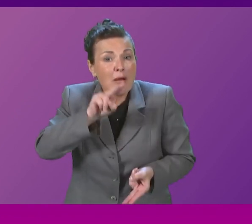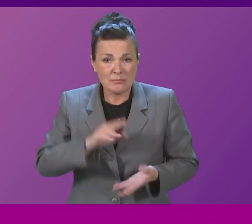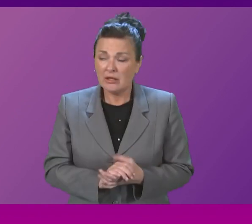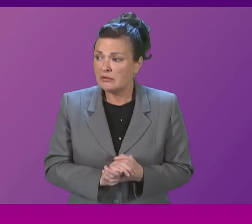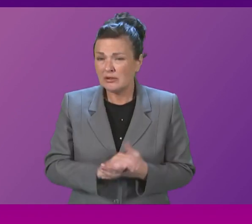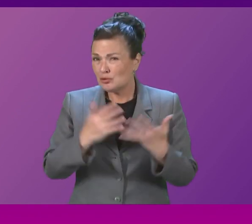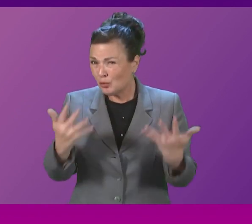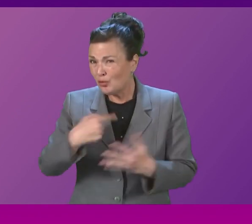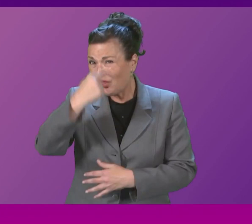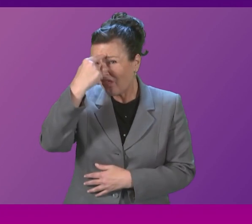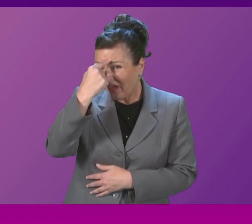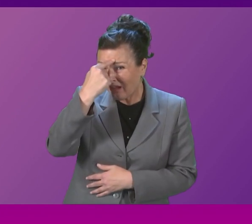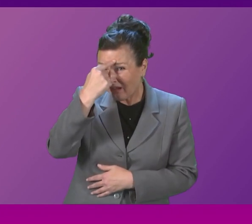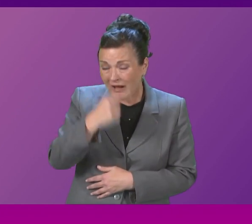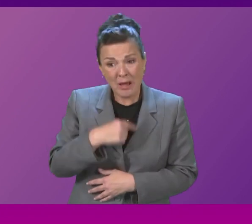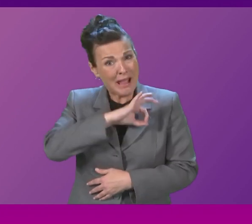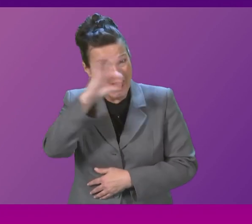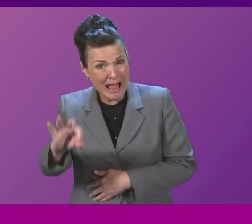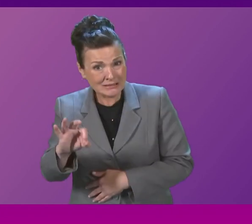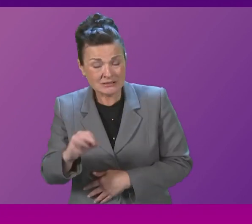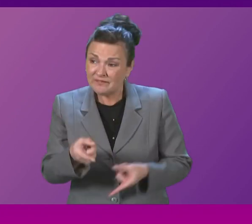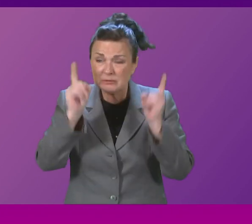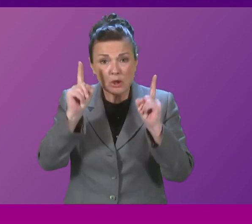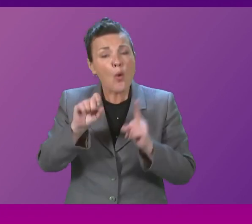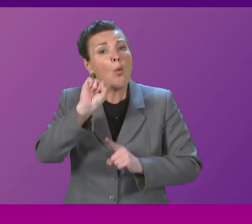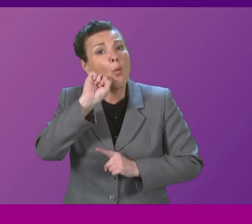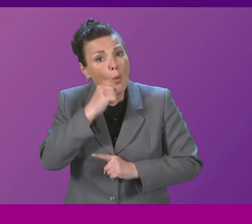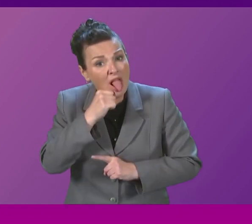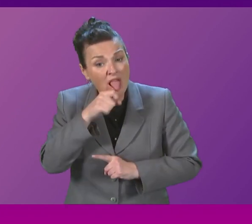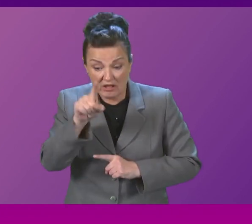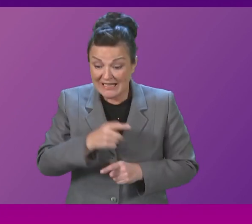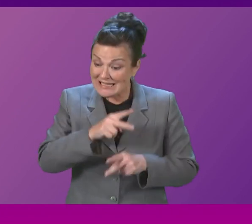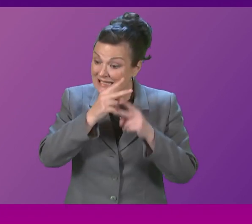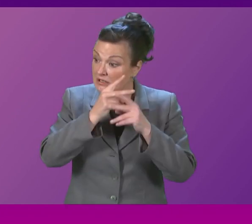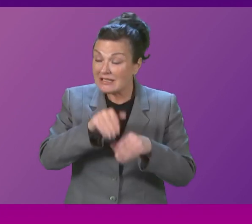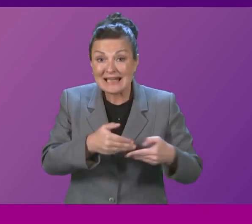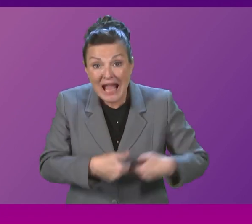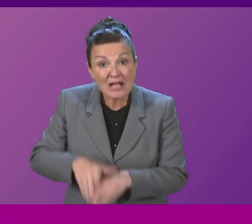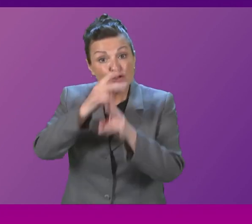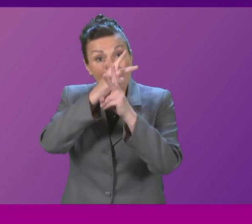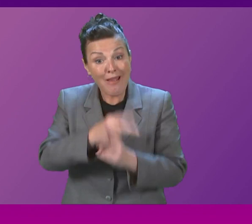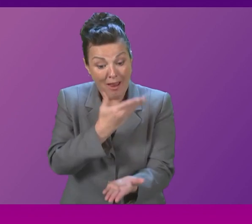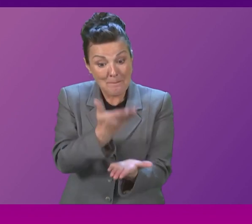better ways to spend it. Will she withdraw the National Care Service Bill today and put the money for it into services